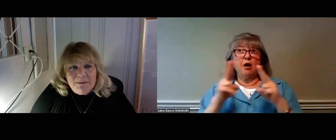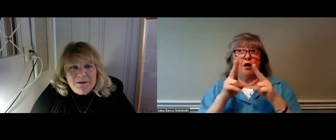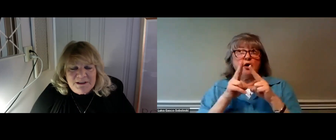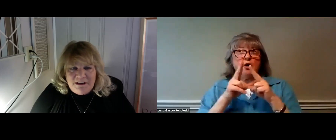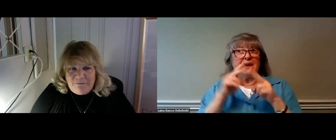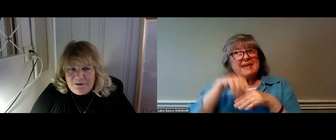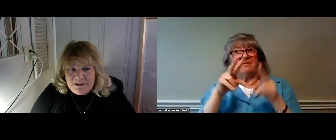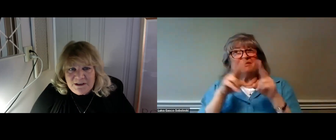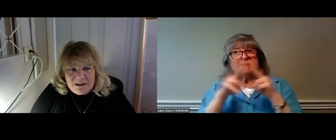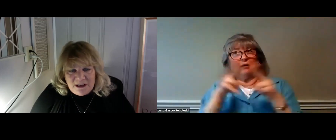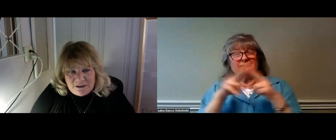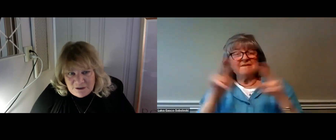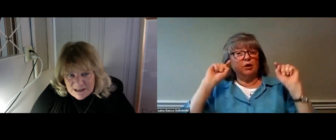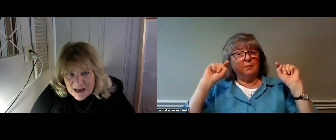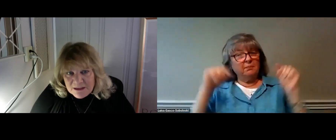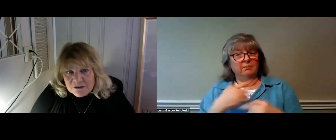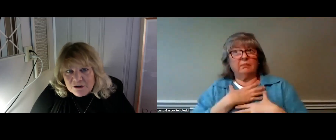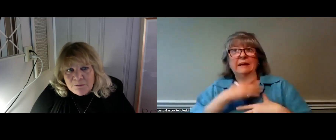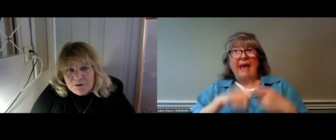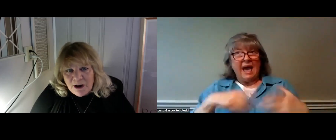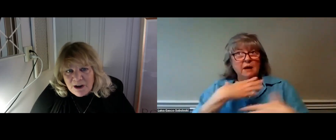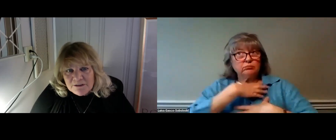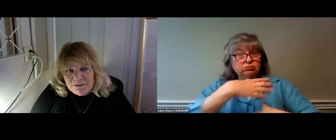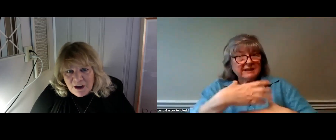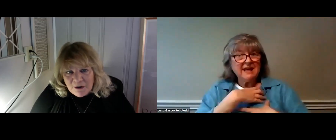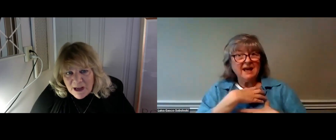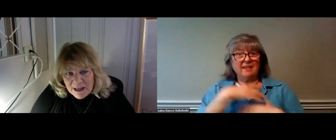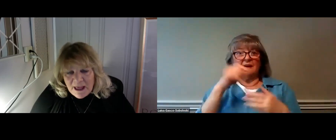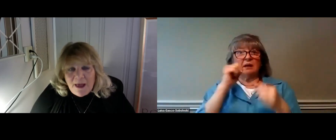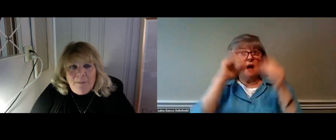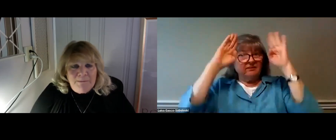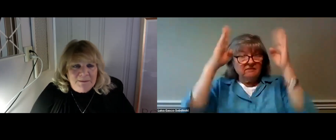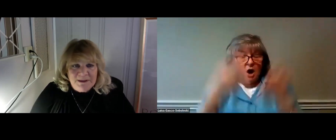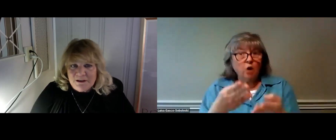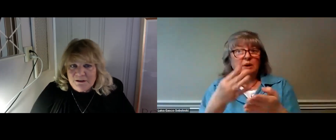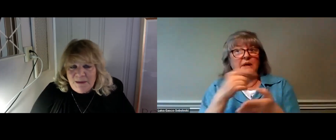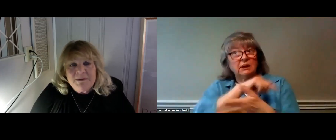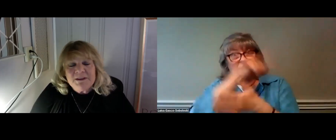Maybe the deaf person doesn't understand the interpreter on the VRI. Maybe the